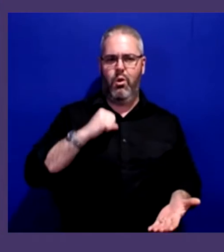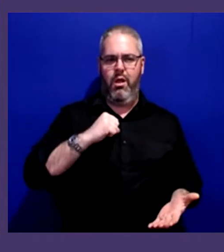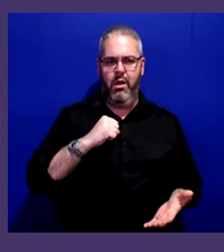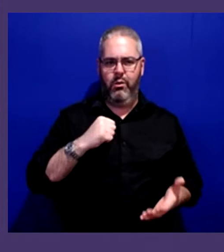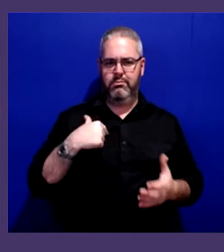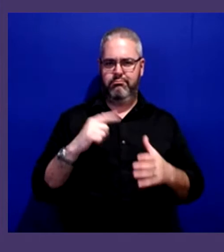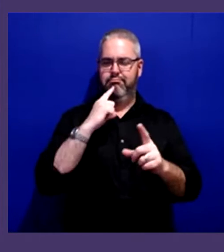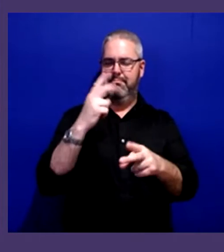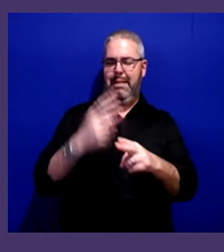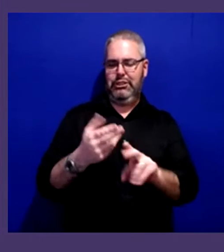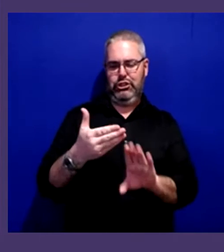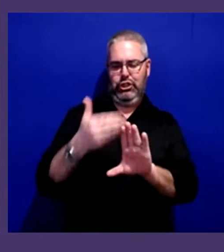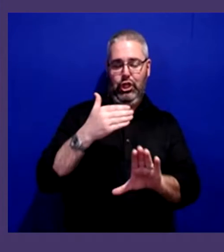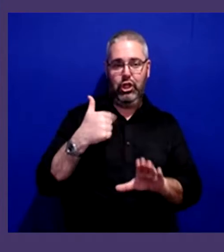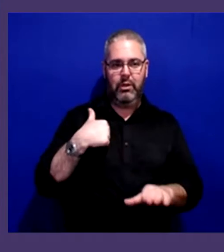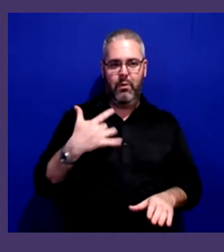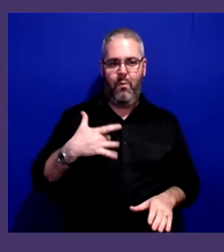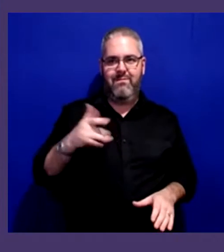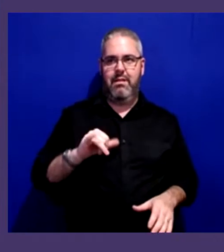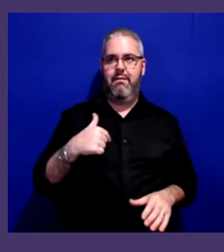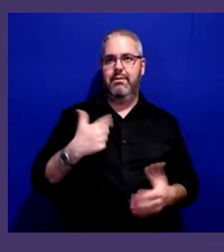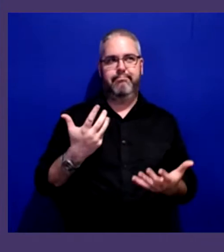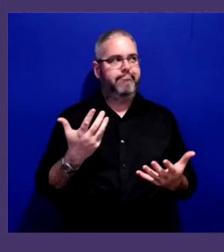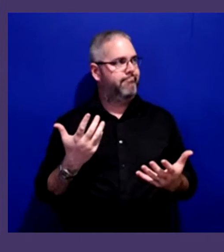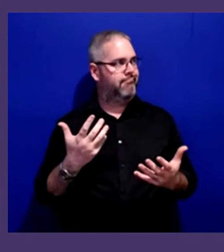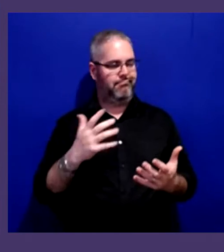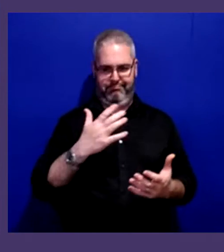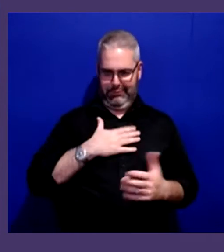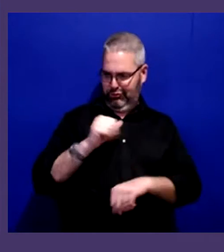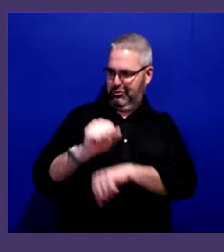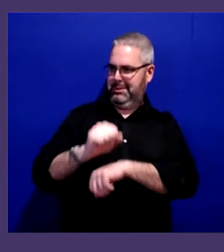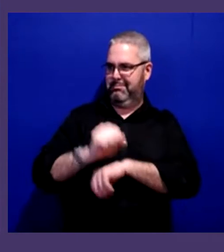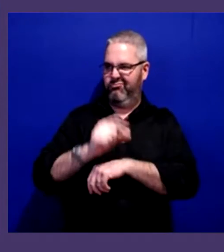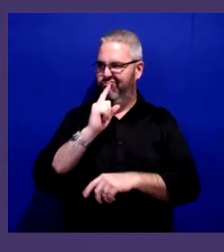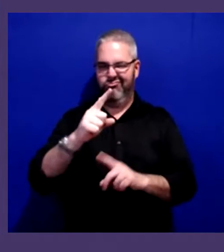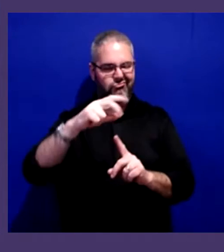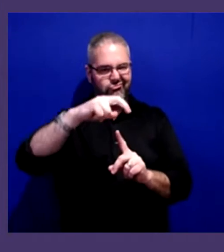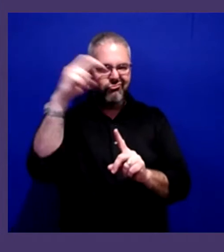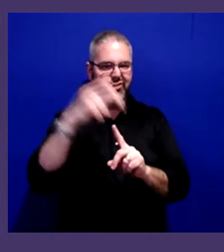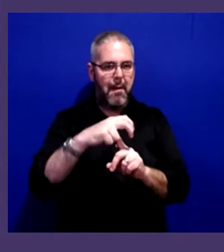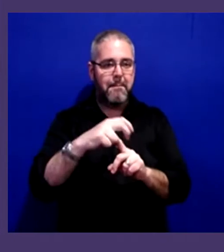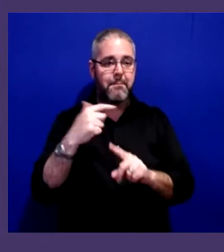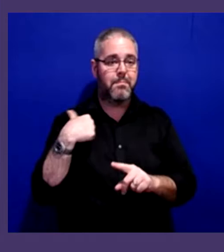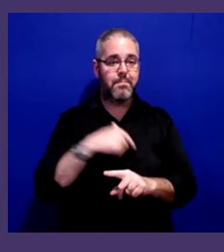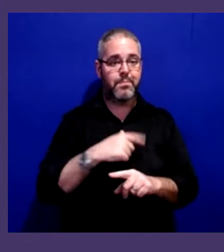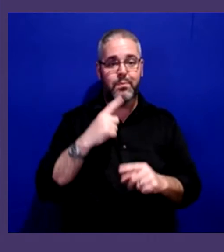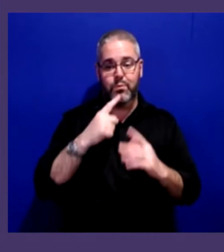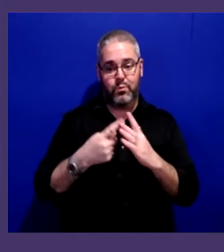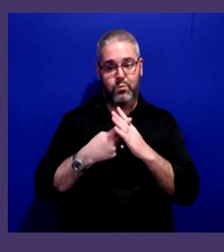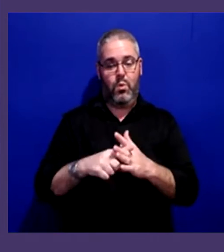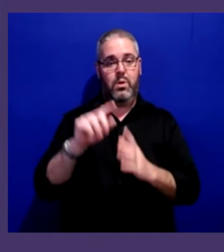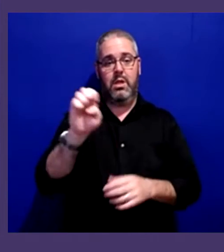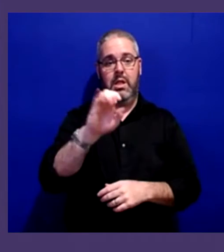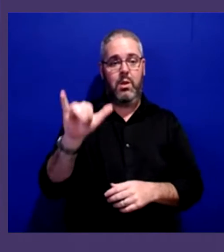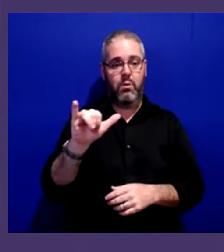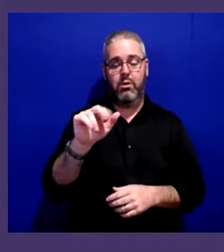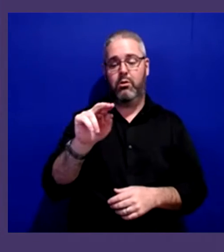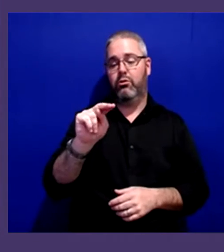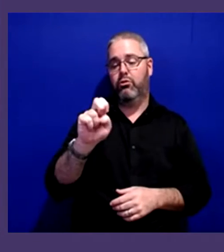that I often feel like I have the best job. But we launched EY's Neurodiverse Centers Of Excellence, or what Scott referred to as